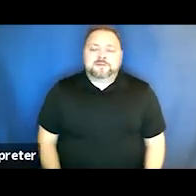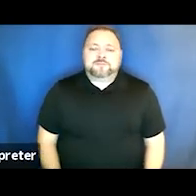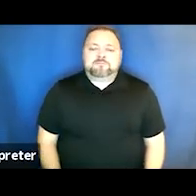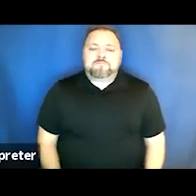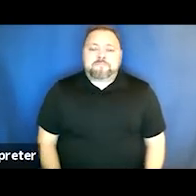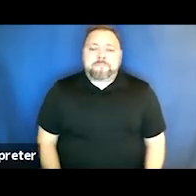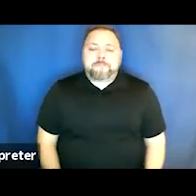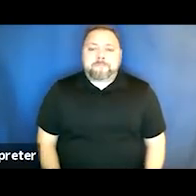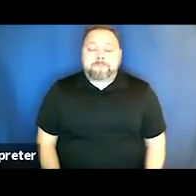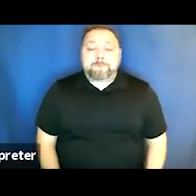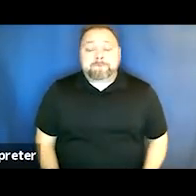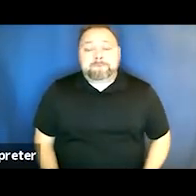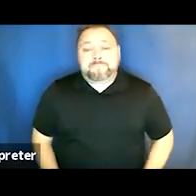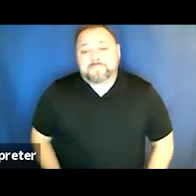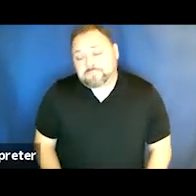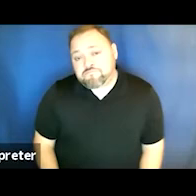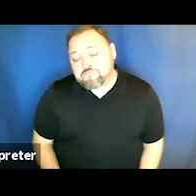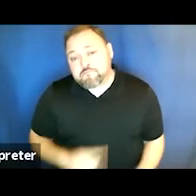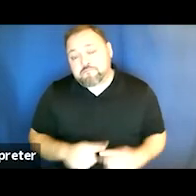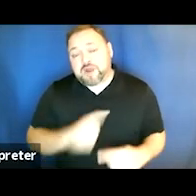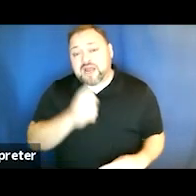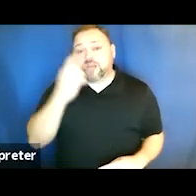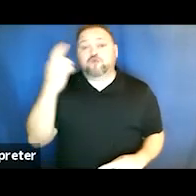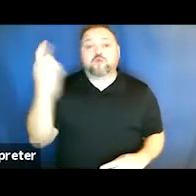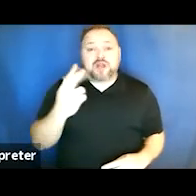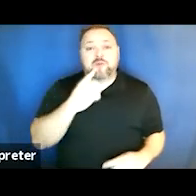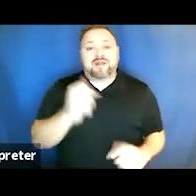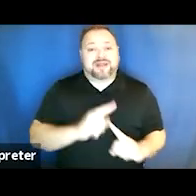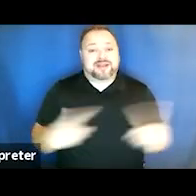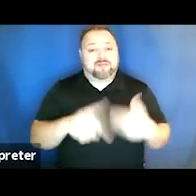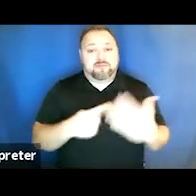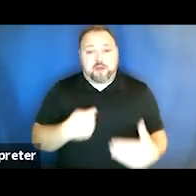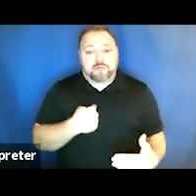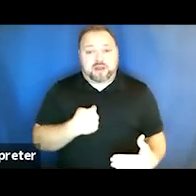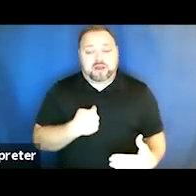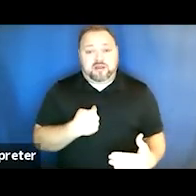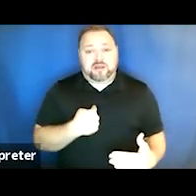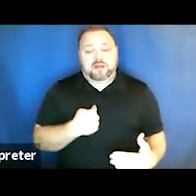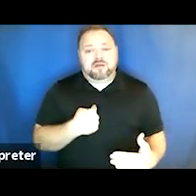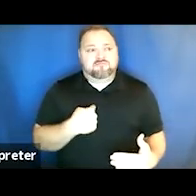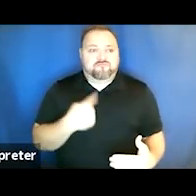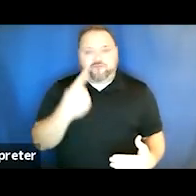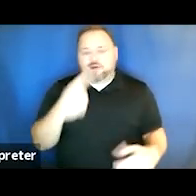But I didn't really realize that there was anything different about me for a really long time,